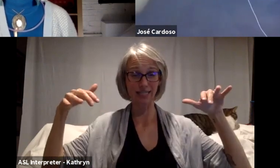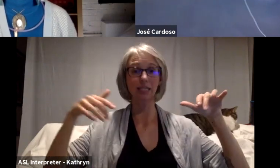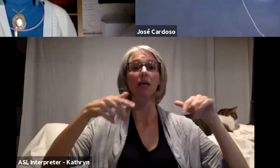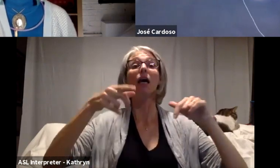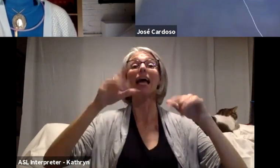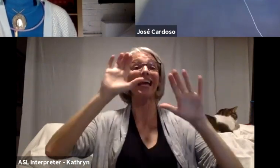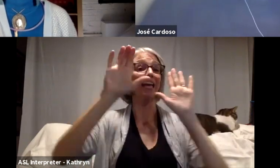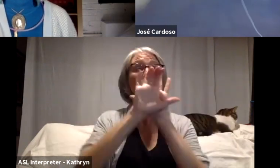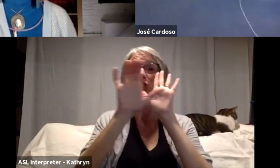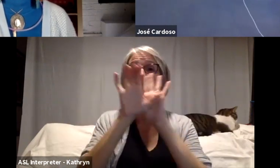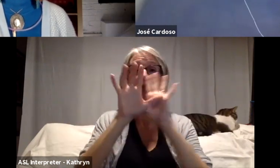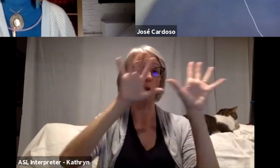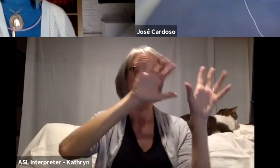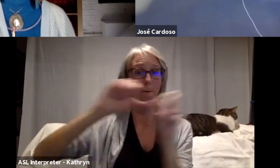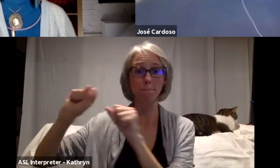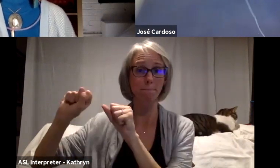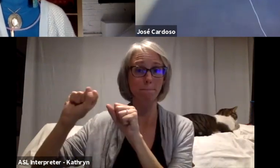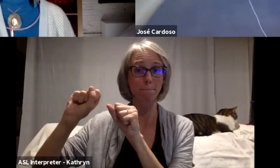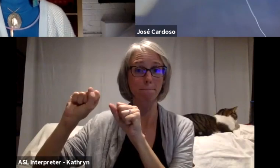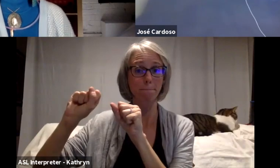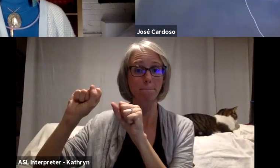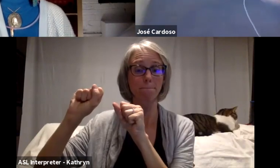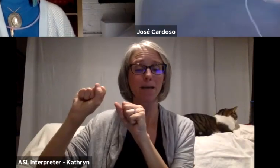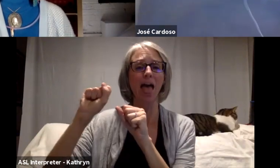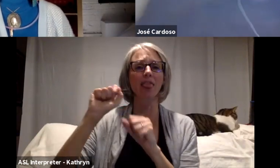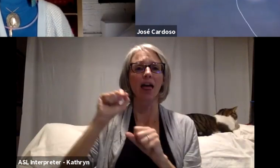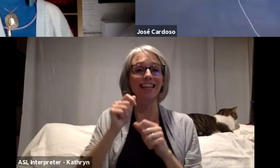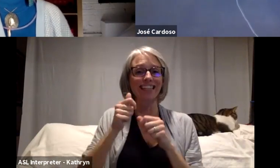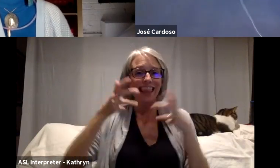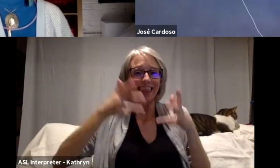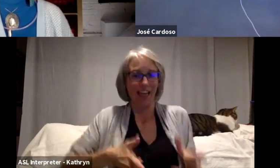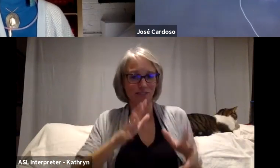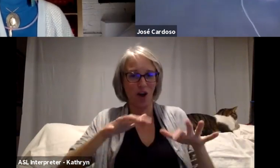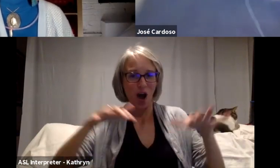the imagination of everyone in the room started